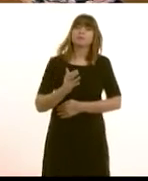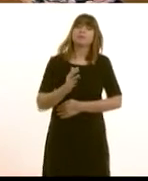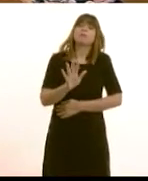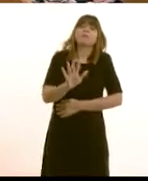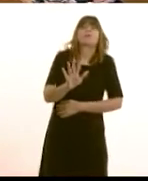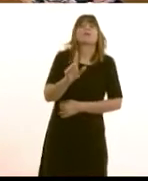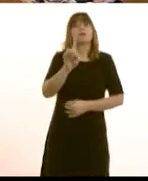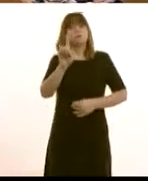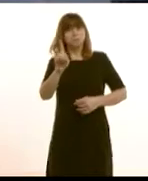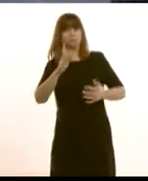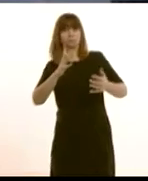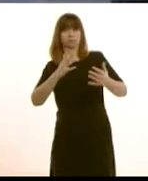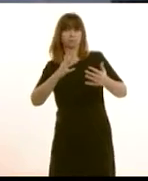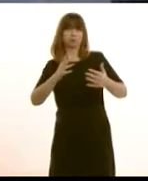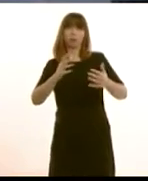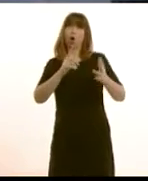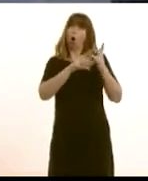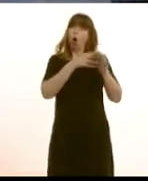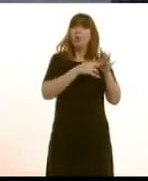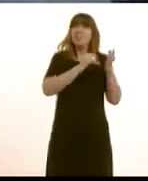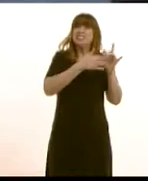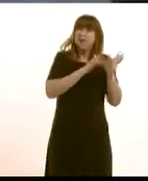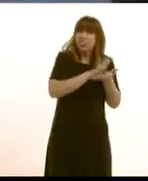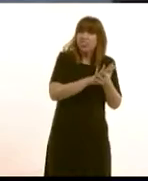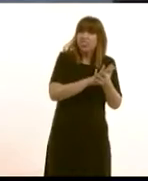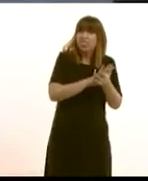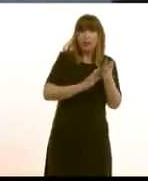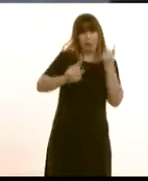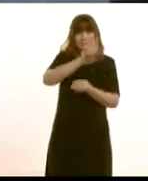to have those powers if Owen Smith hadnít sat in a meeting with me, you and other people